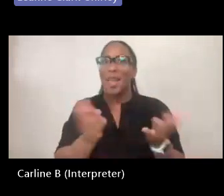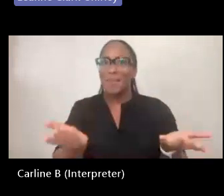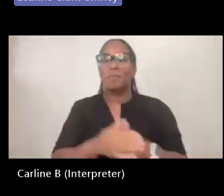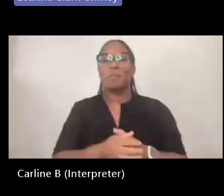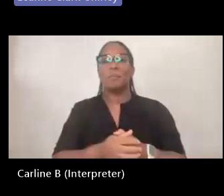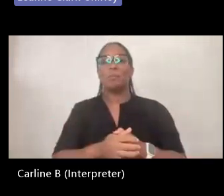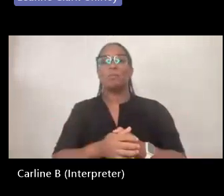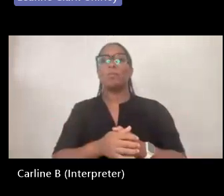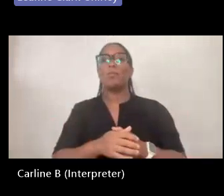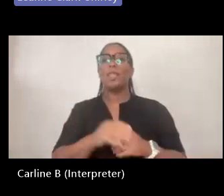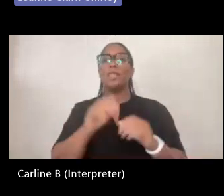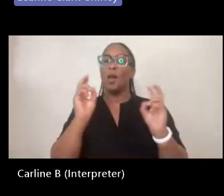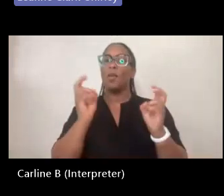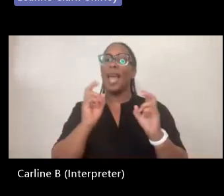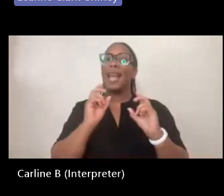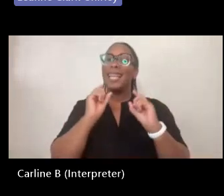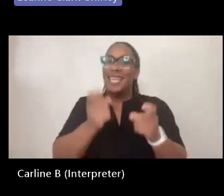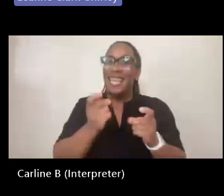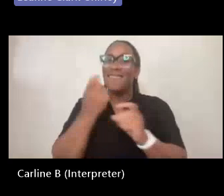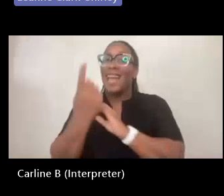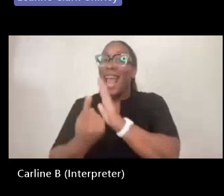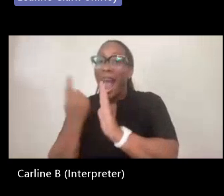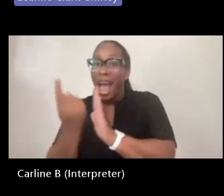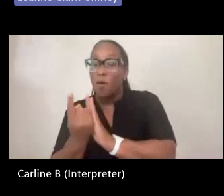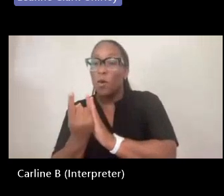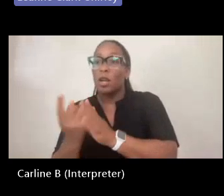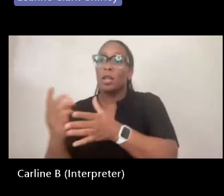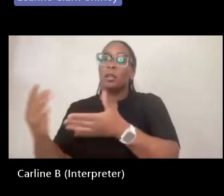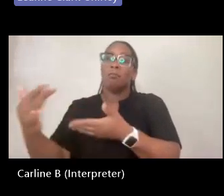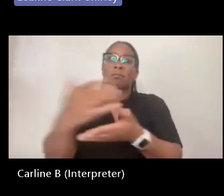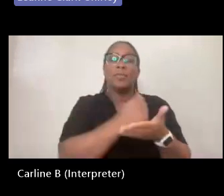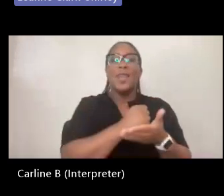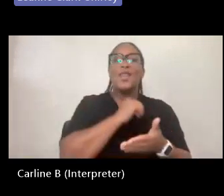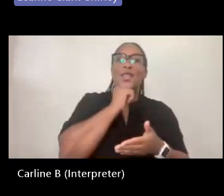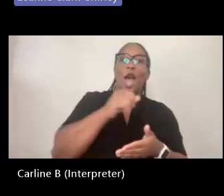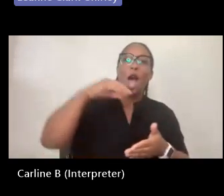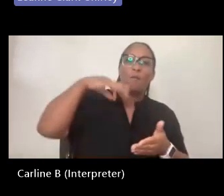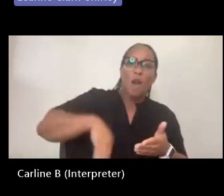So given our is pulling together nonprofits, providers, local, state, federal agencies.